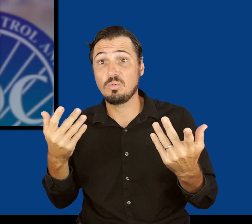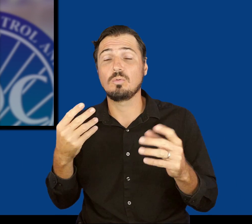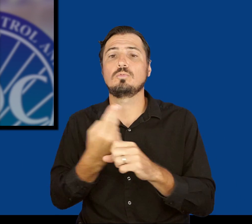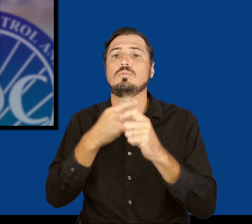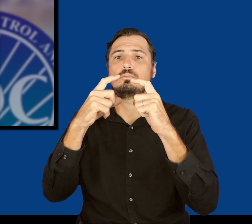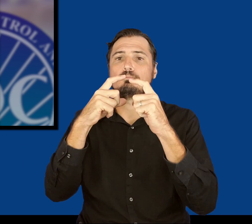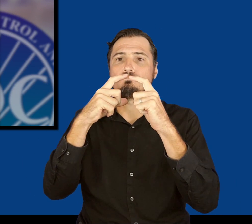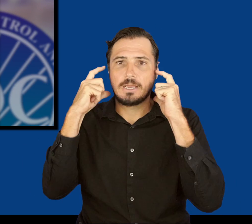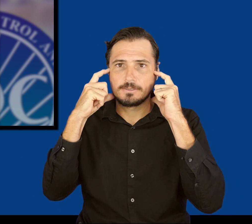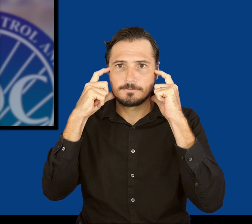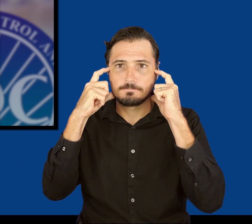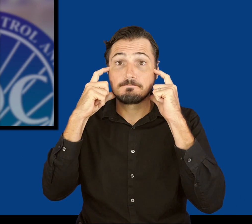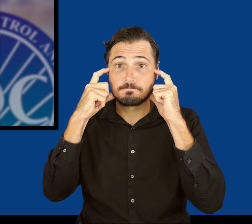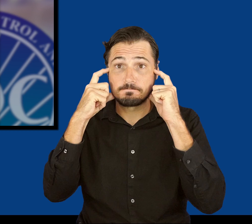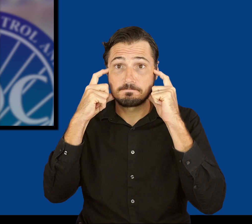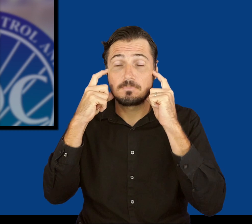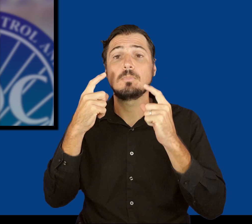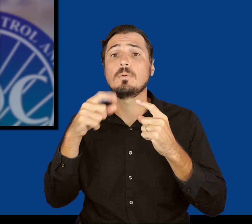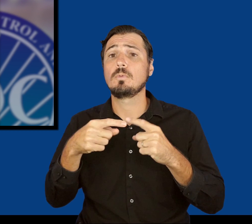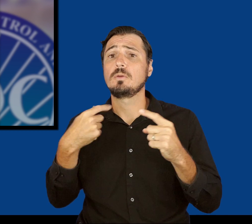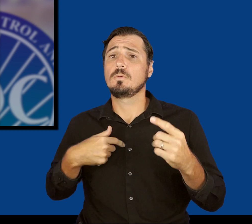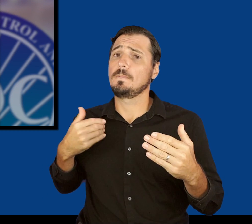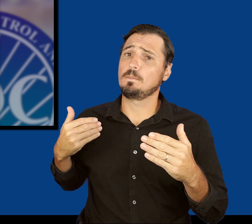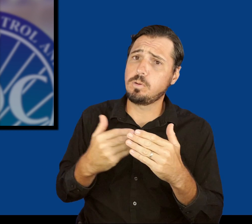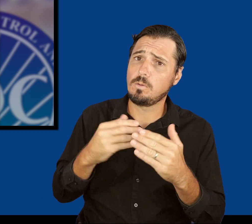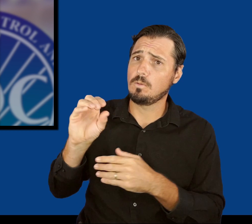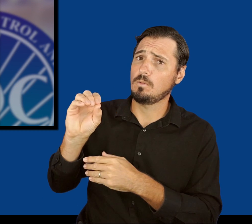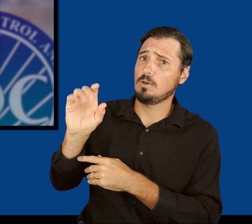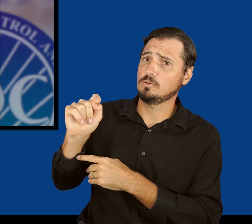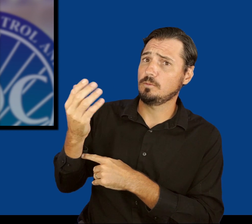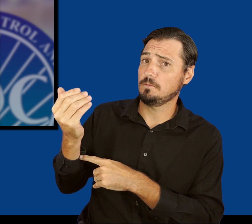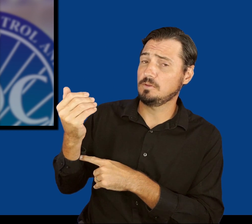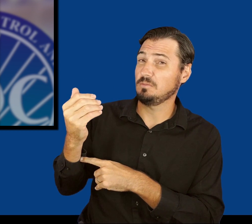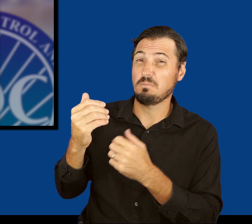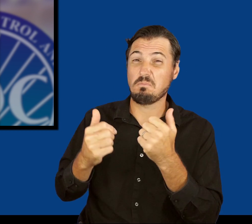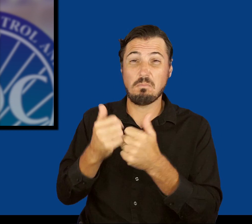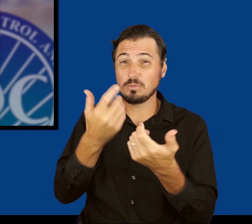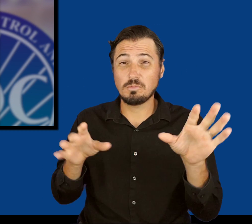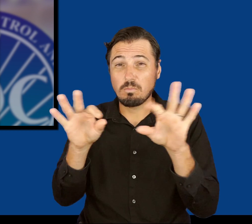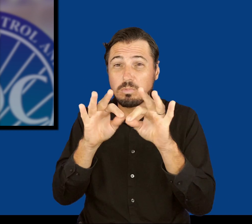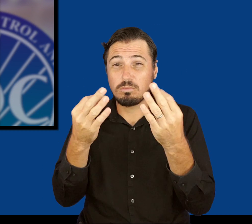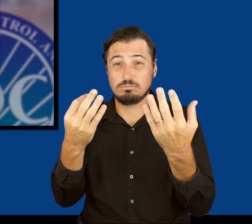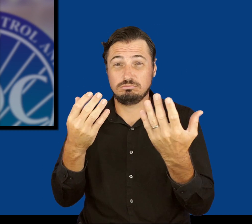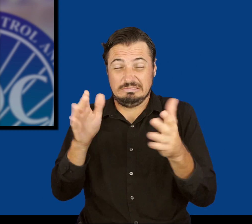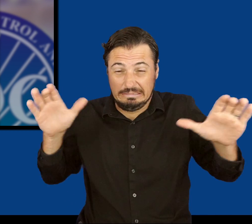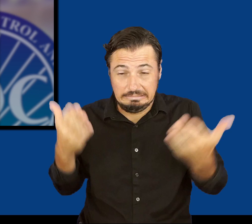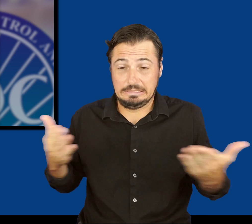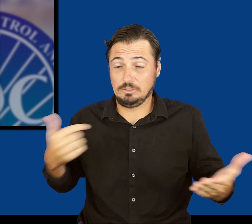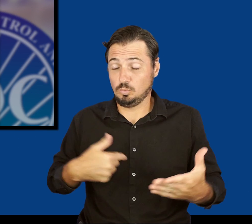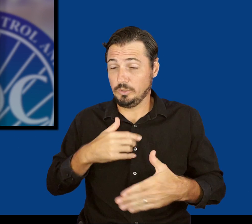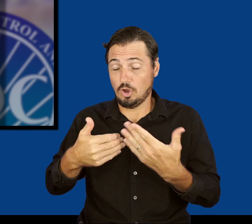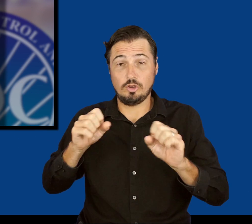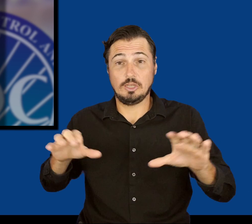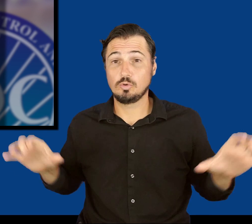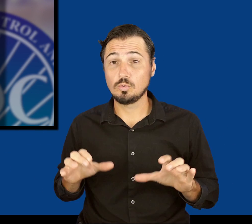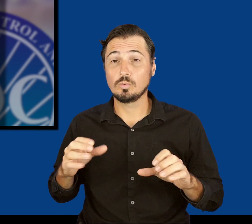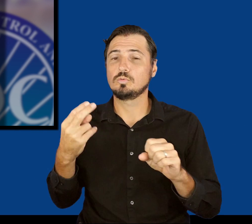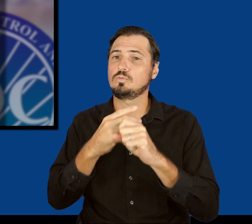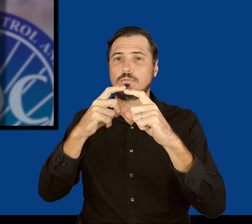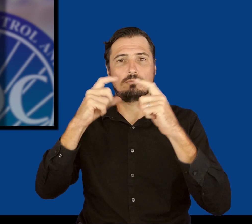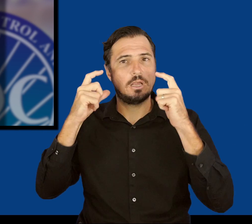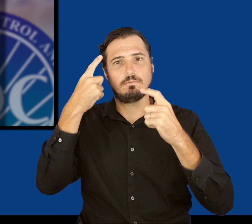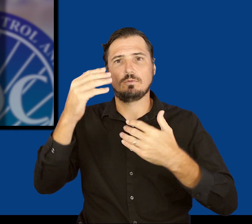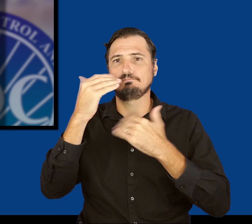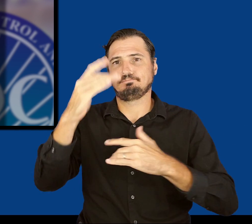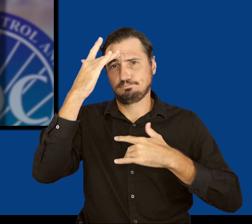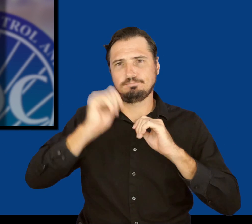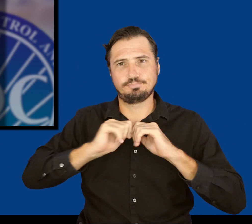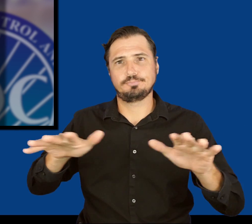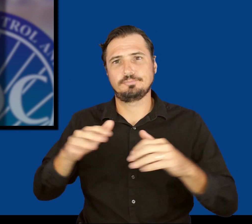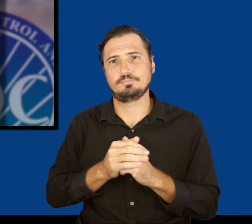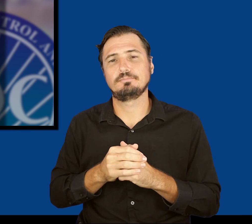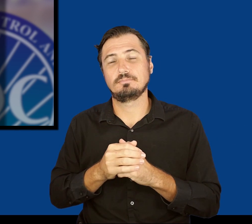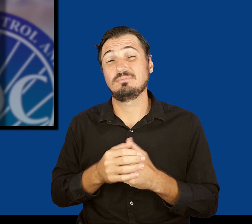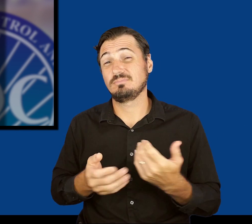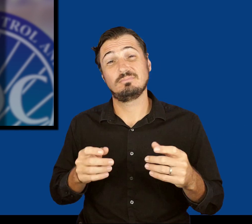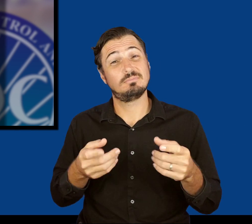As we approach Oct. 15, this is the single most important action that each and every one of us can take to help control the spread of disease. Also, keep your physical distance from those